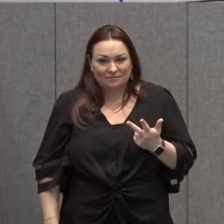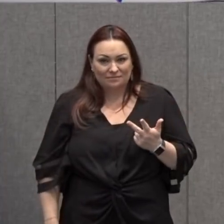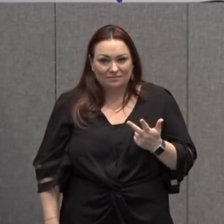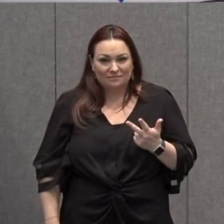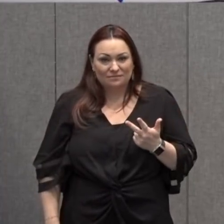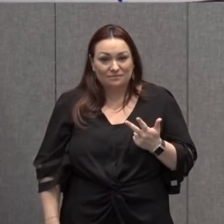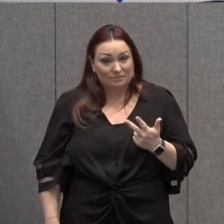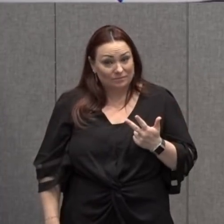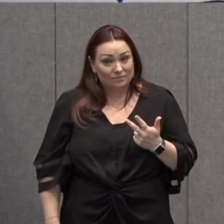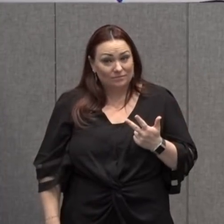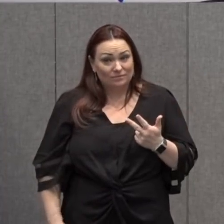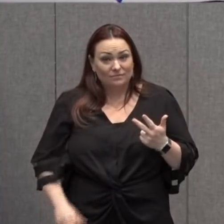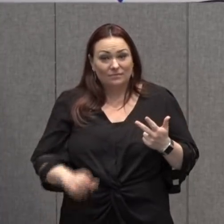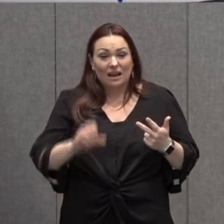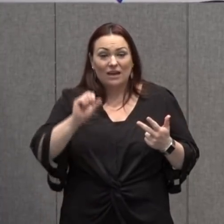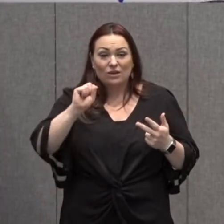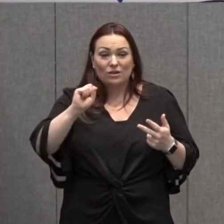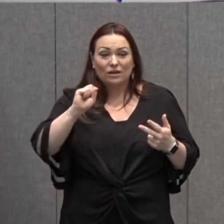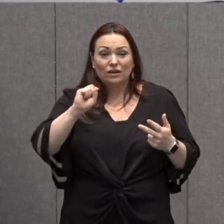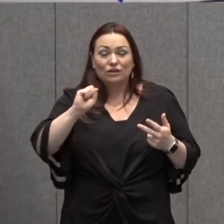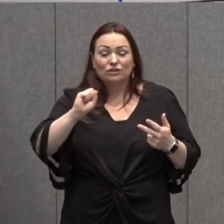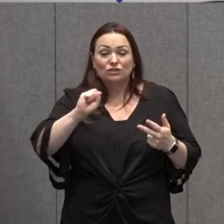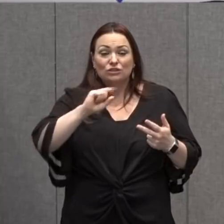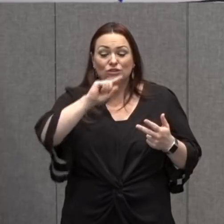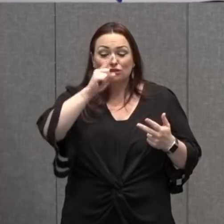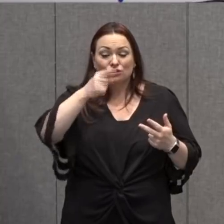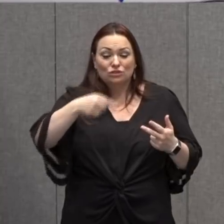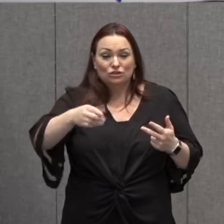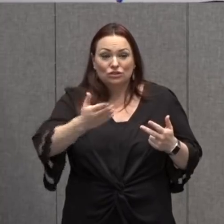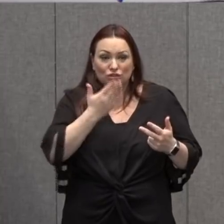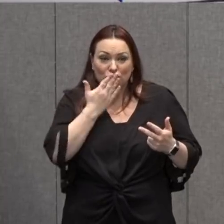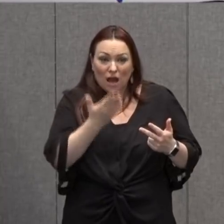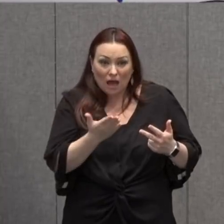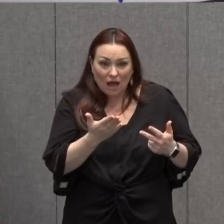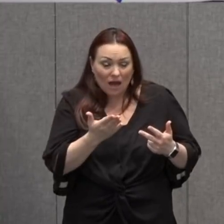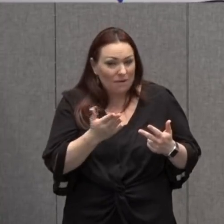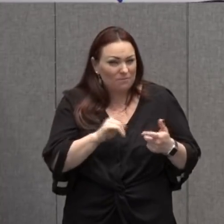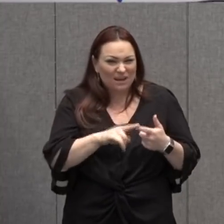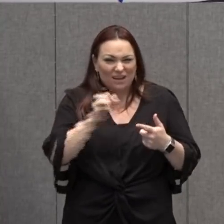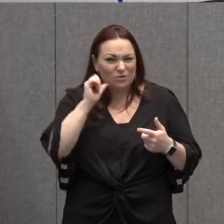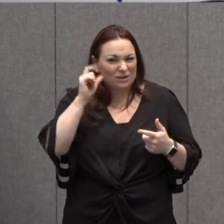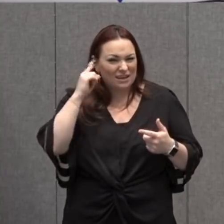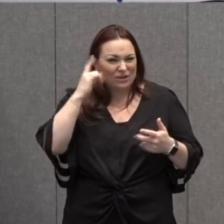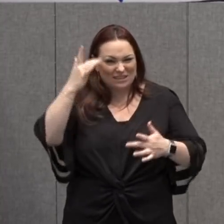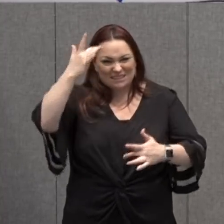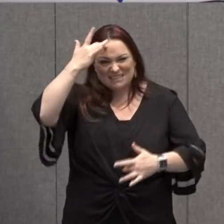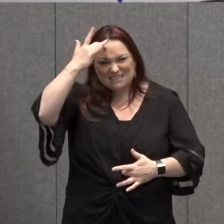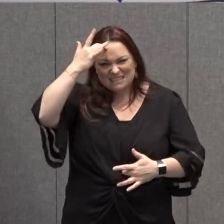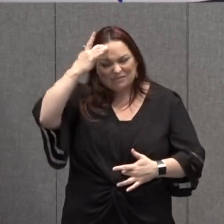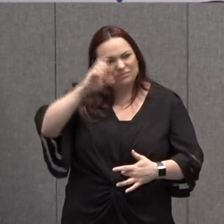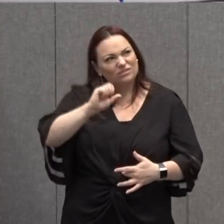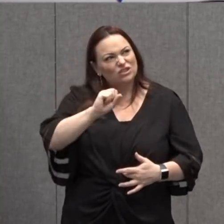Okay, 'cause I hear the sh at the beginning, but I don't hear it in sick, 'cause it's not sh, shick.